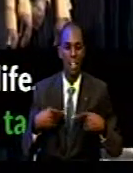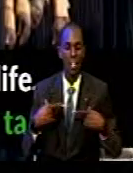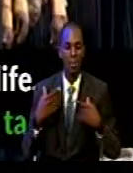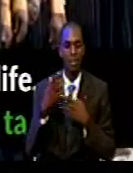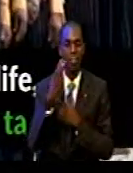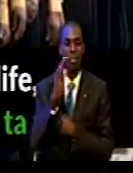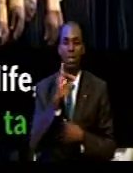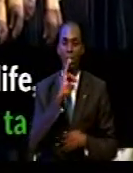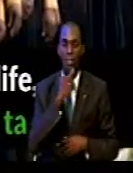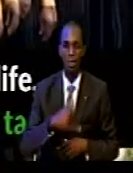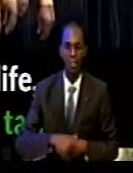to